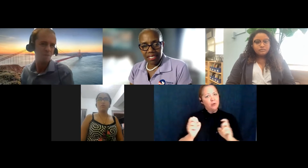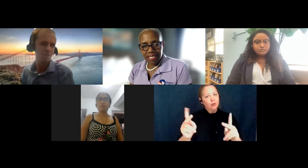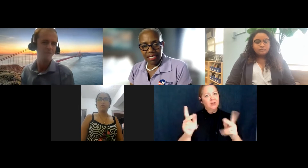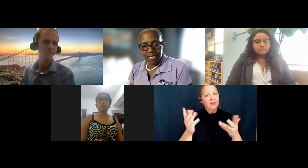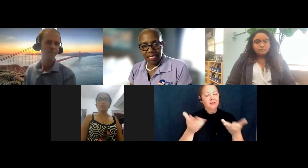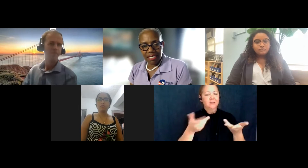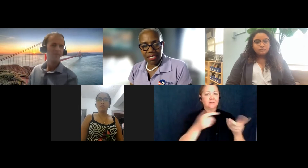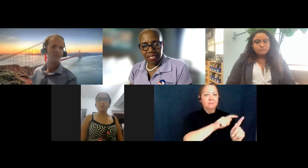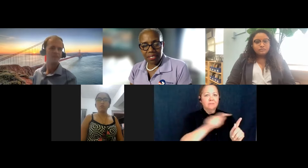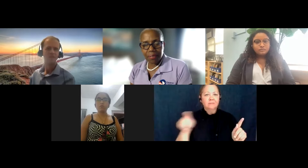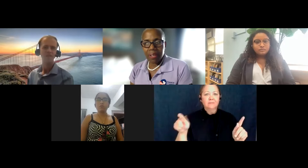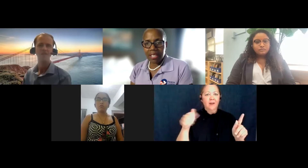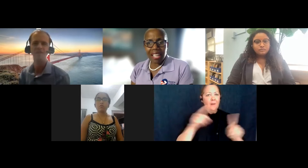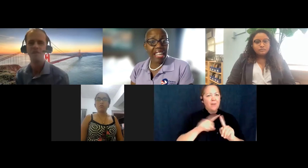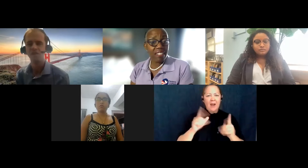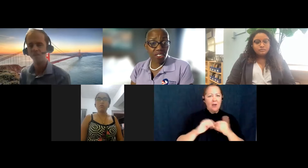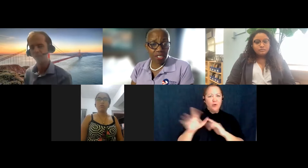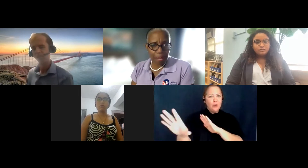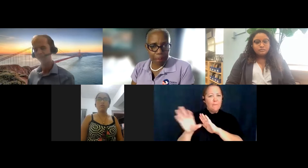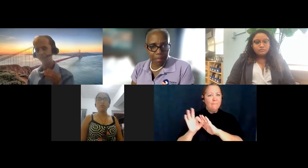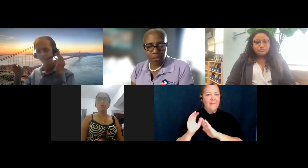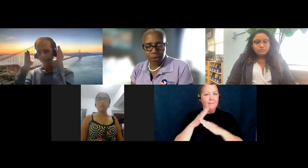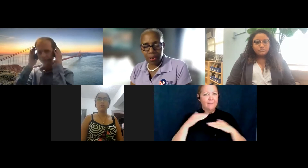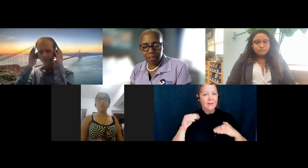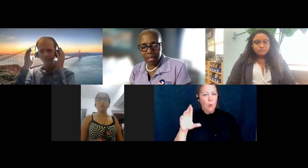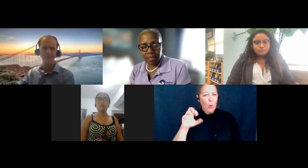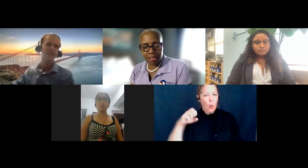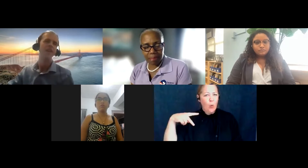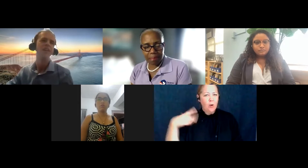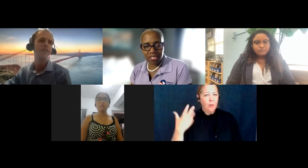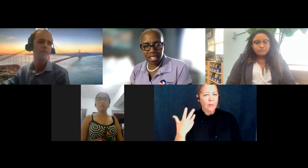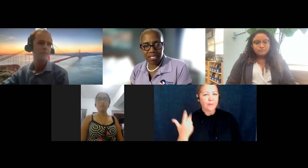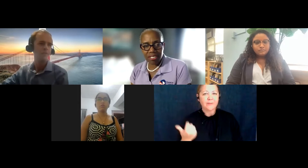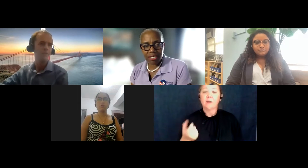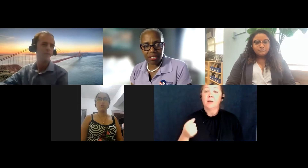I had heard about the Peace Corps when I was much younger and in graduate